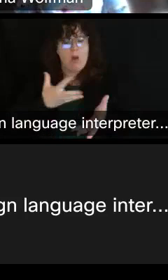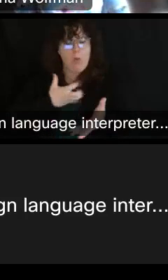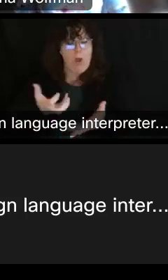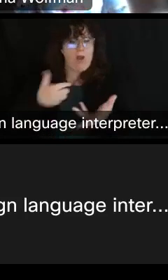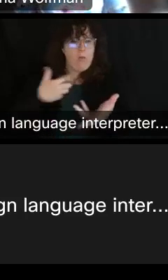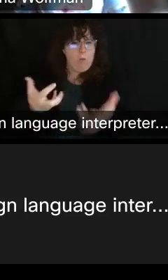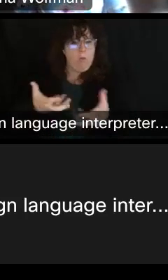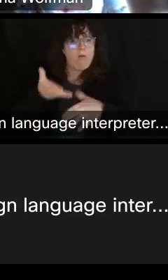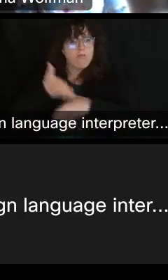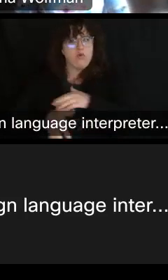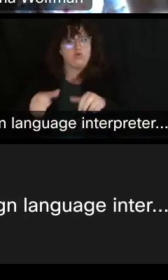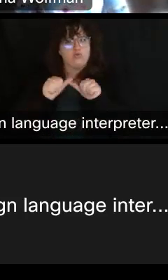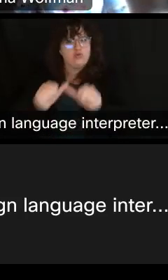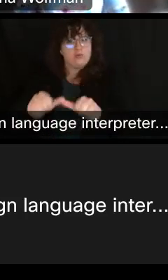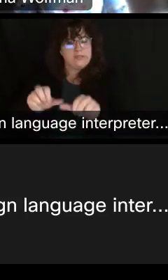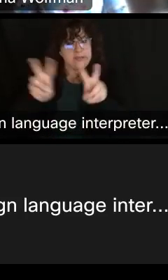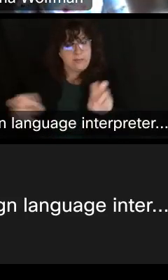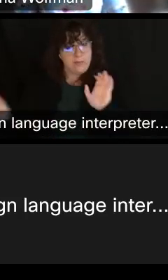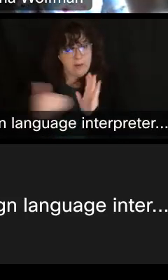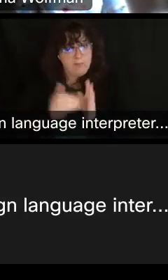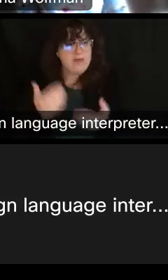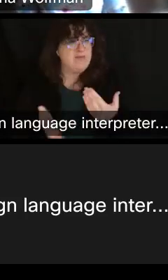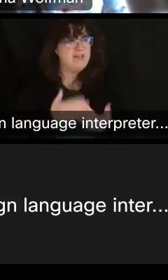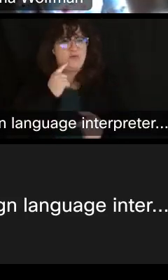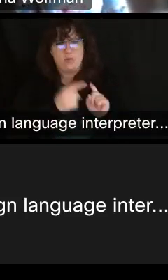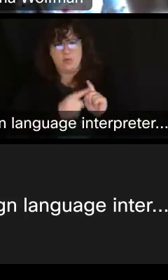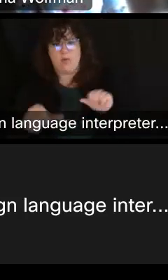it might be an easy way for you as an agency to re-engage with the family and